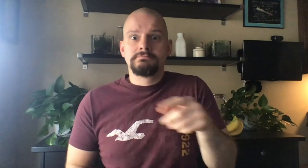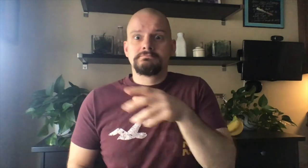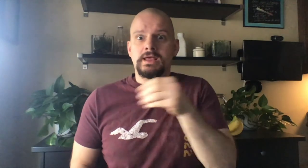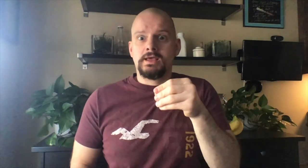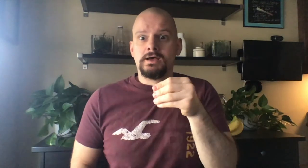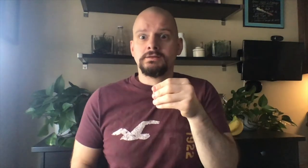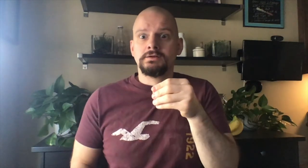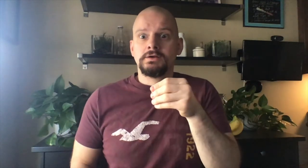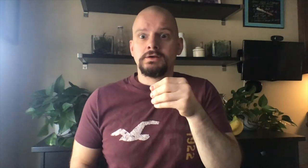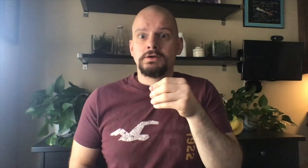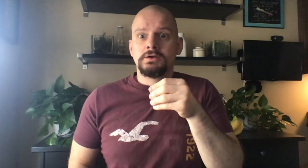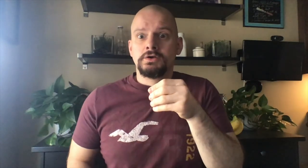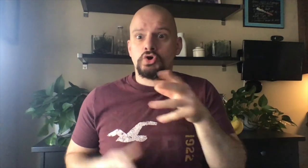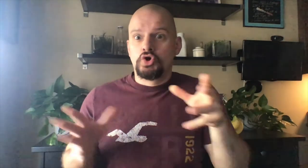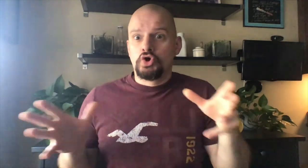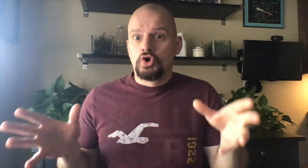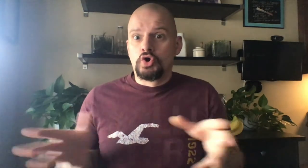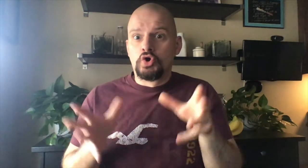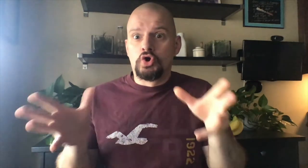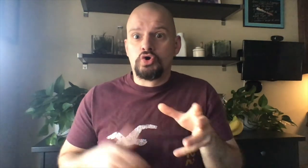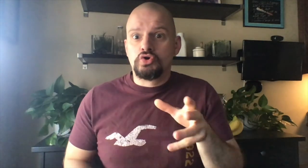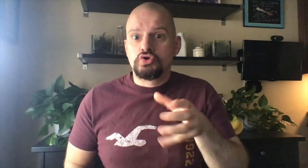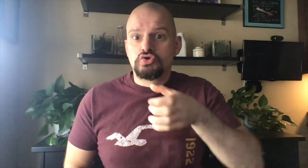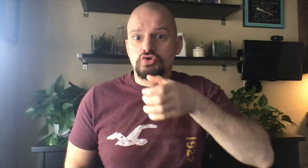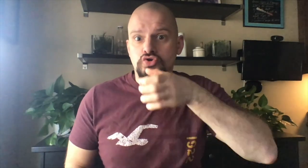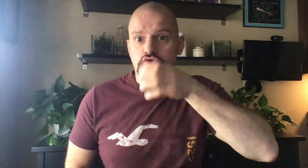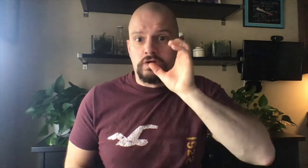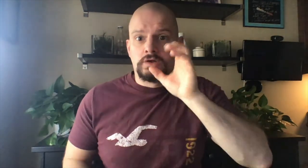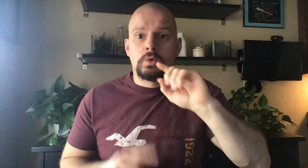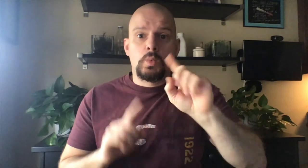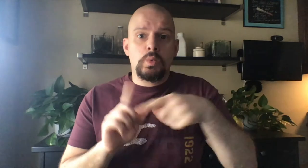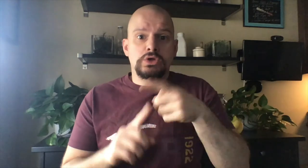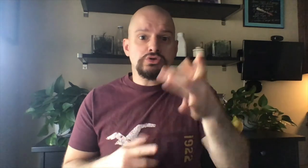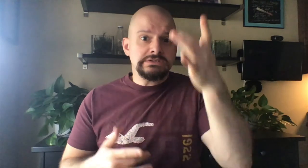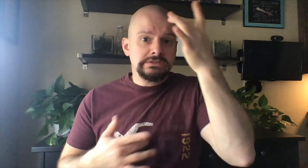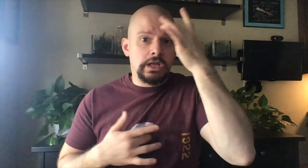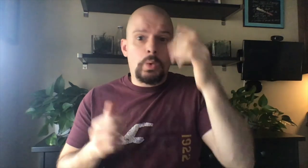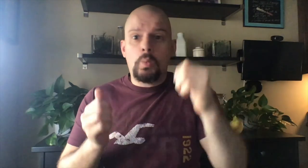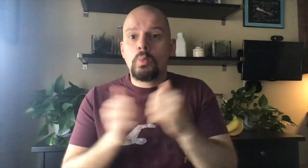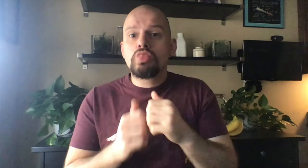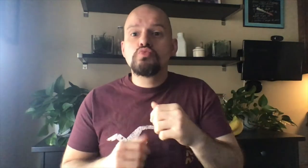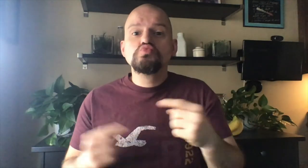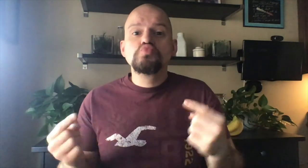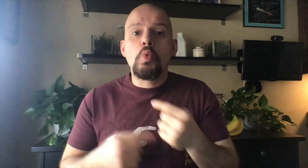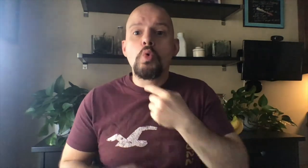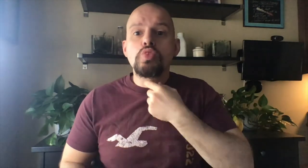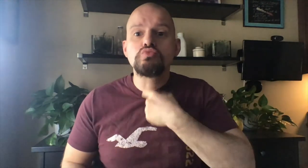and I encouraged to drink when you're sick with sore throat.